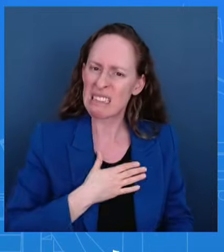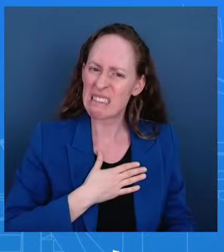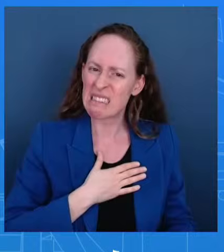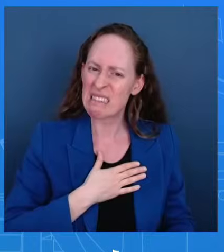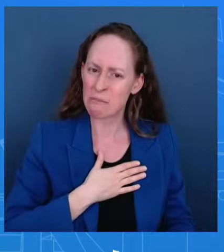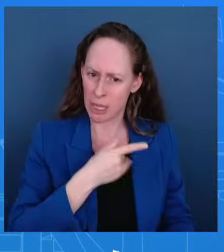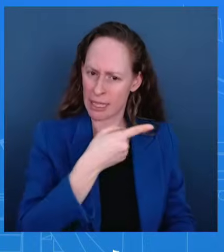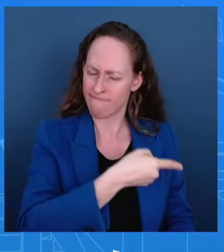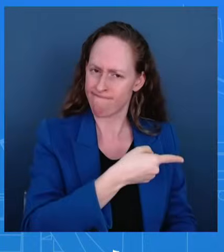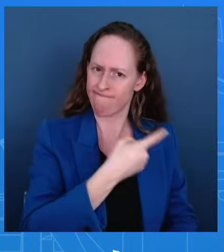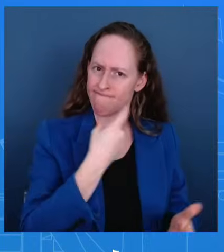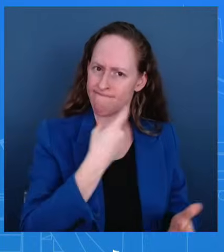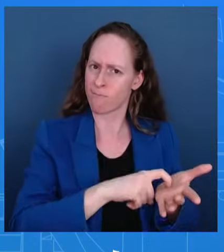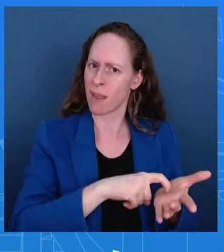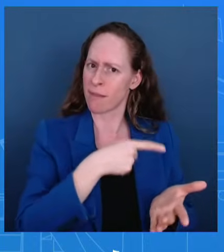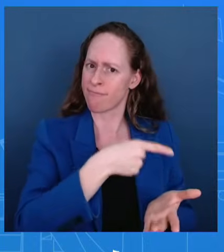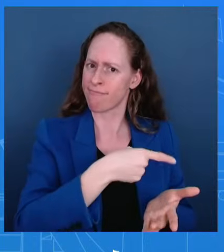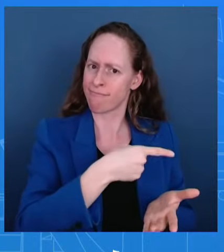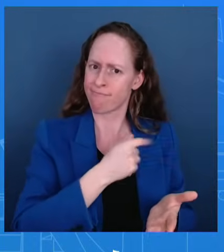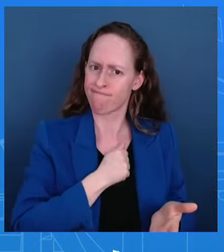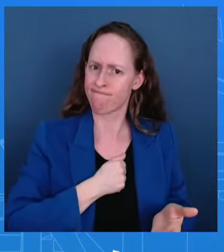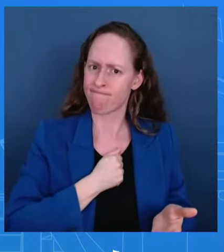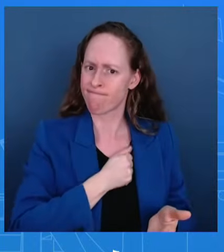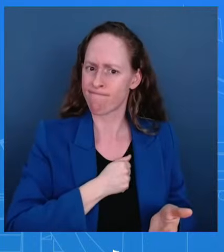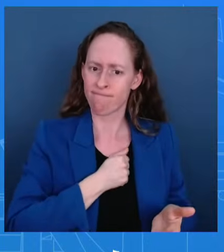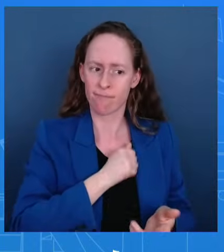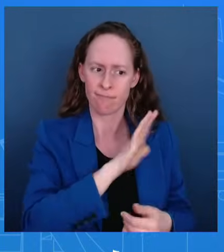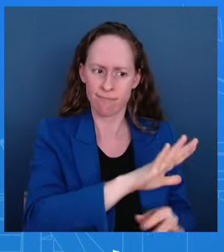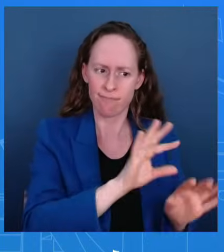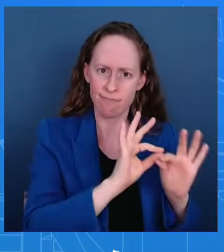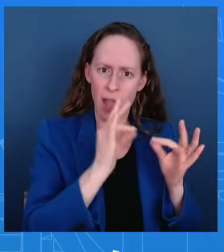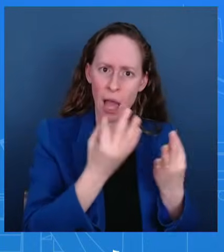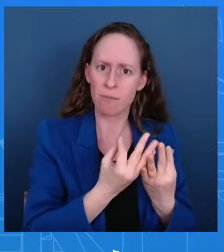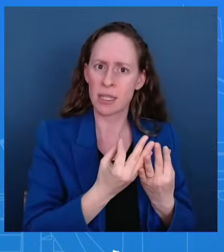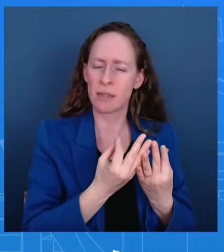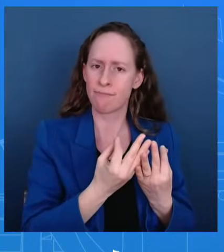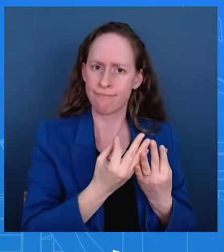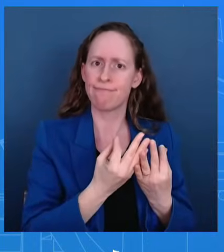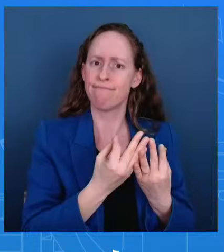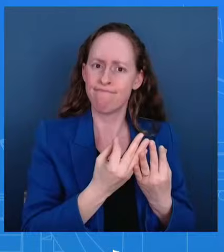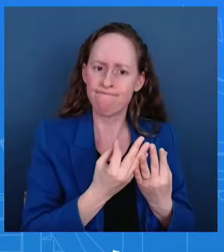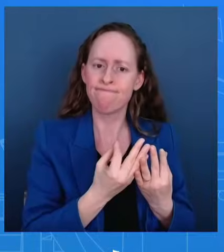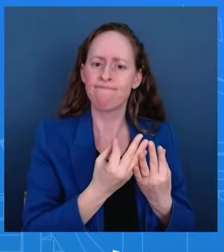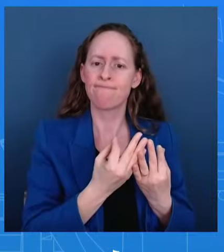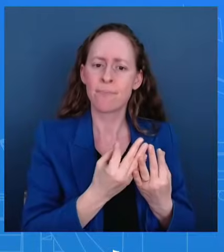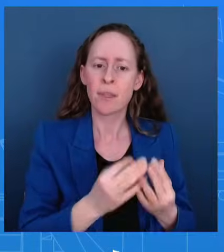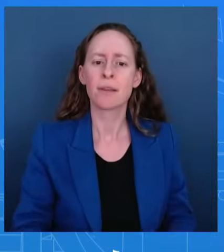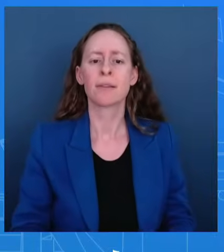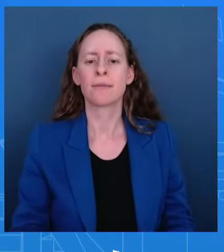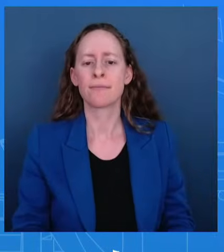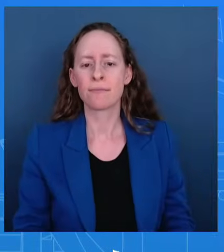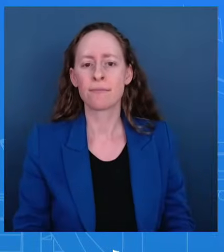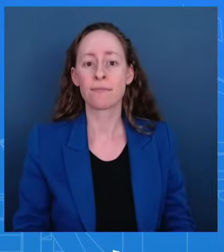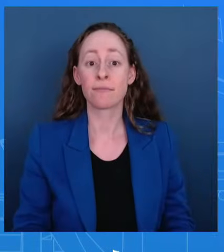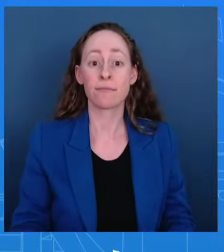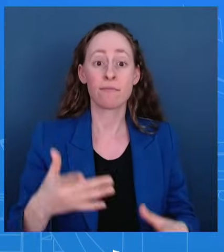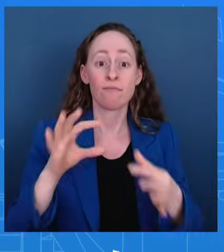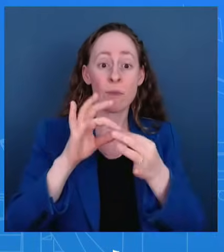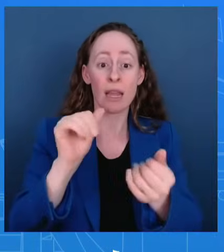to that family and their loved ones. Anything else, as specifics to his arrest, that would be something for local authorities to speak to. The Press: I think just --